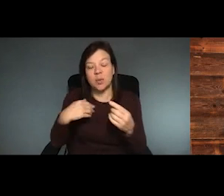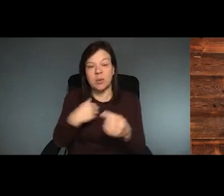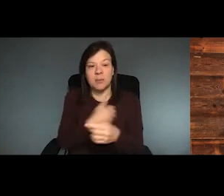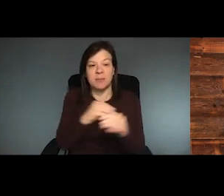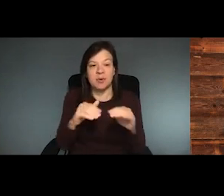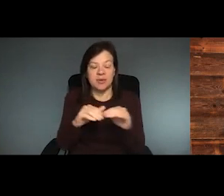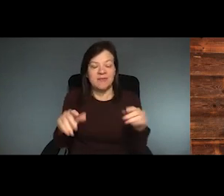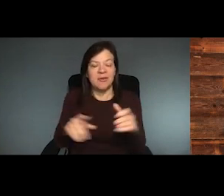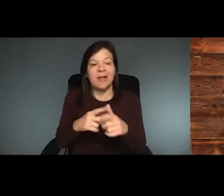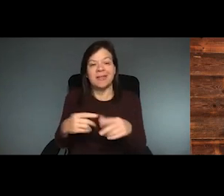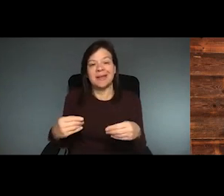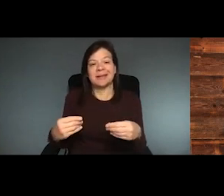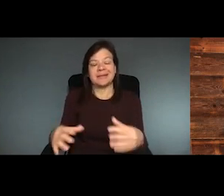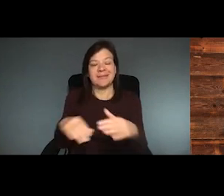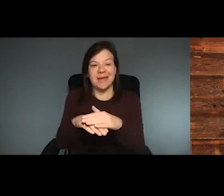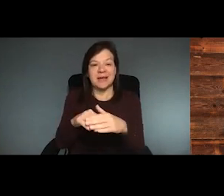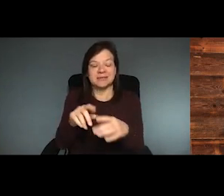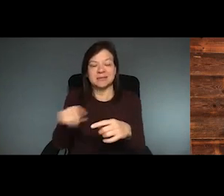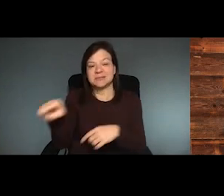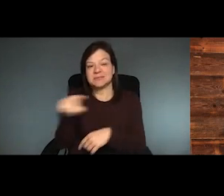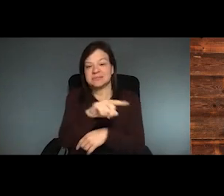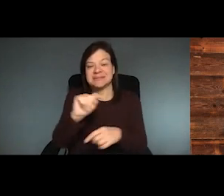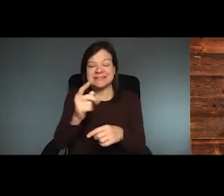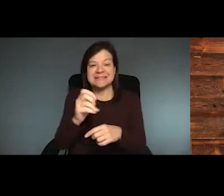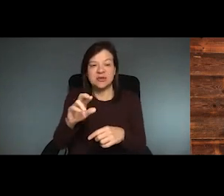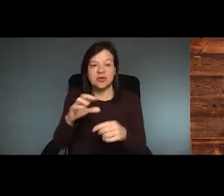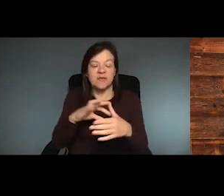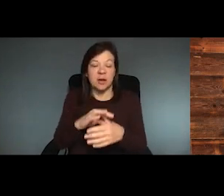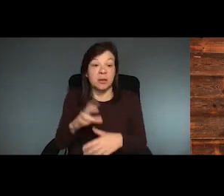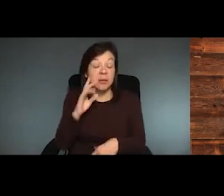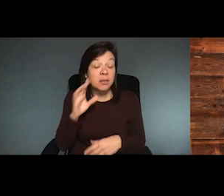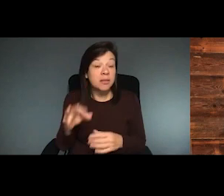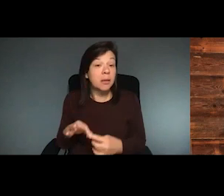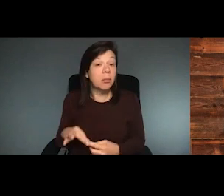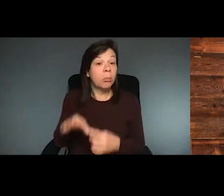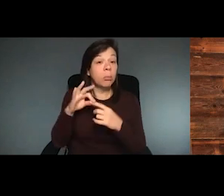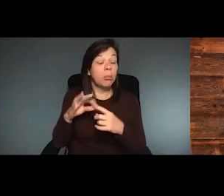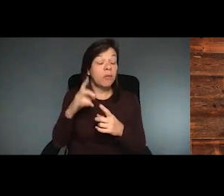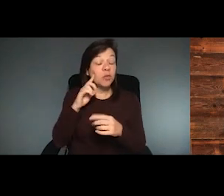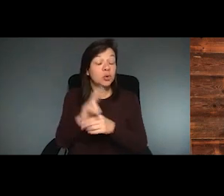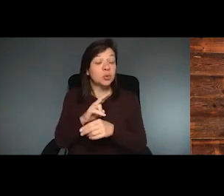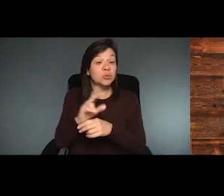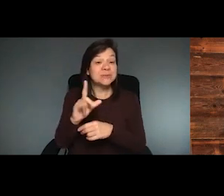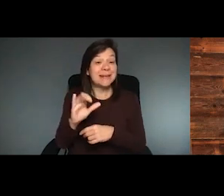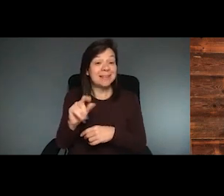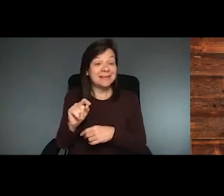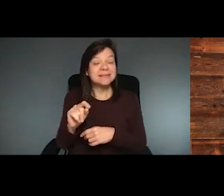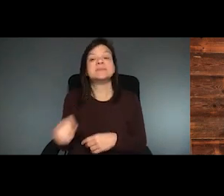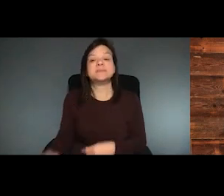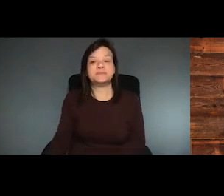TO ITS OWN TIER OF CONTENT. THE UNIQUE ADVANTAGE OF USING LIST TO CONTROL CONTENT